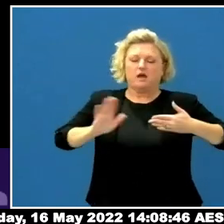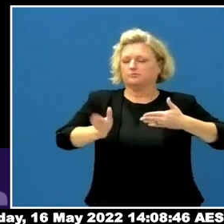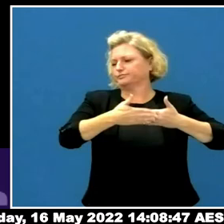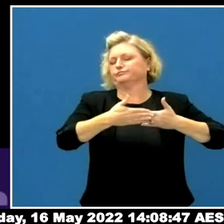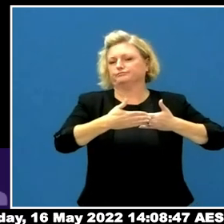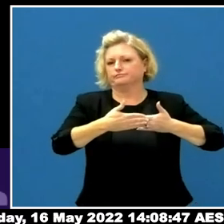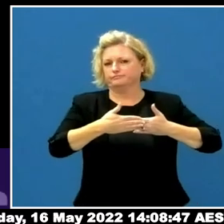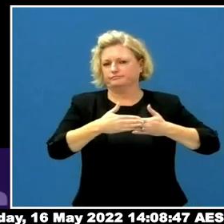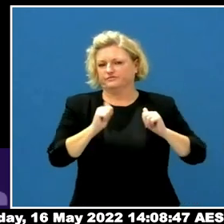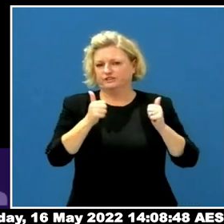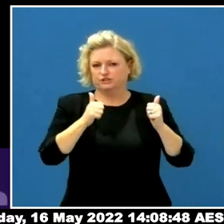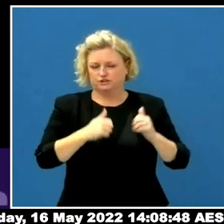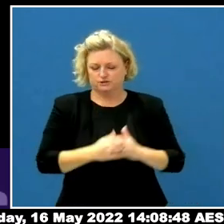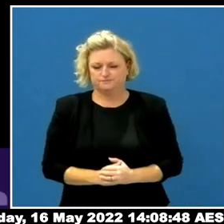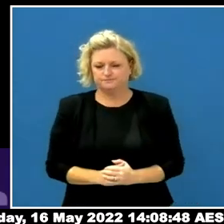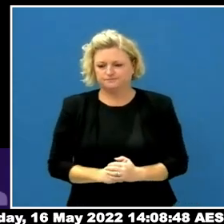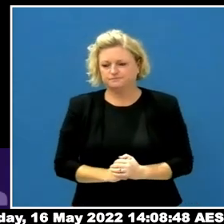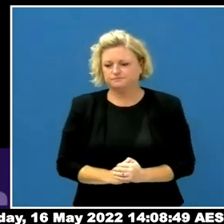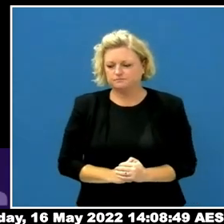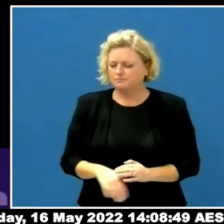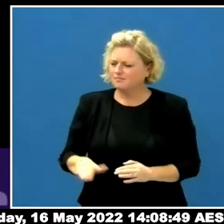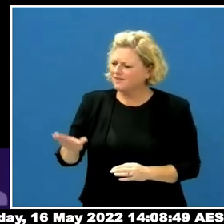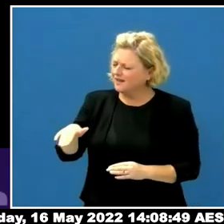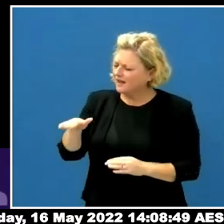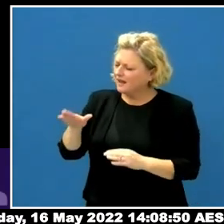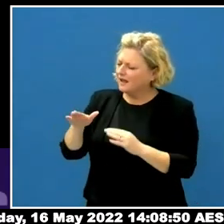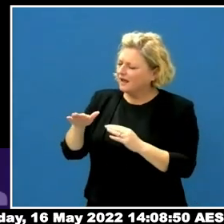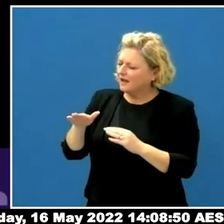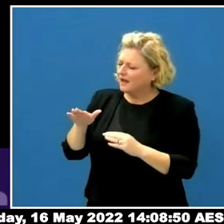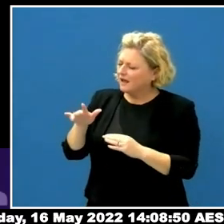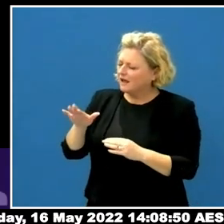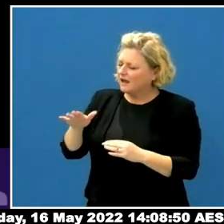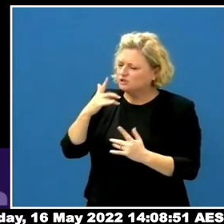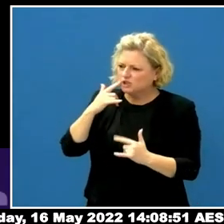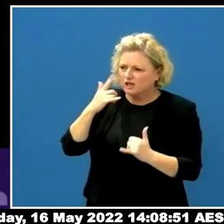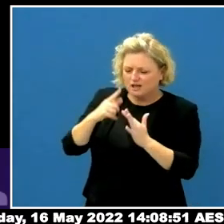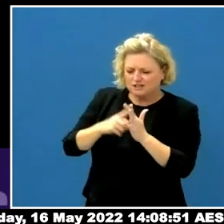Just for context, this was July 2019. Does that sound right? LILLY: That's correct.